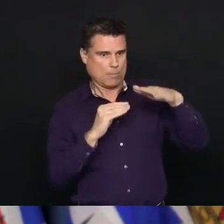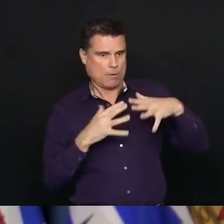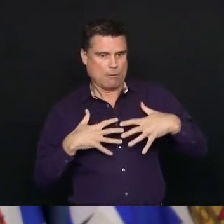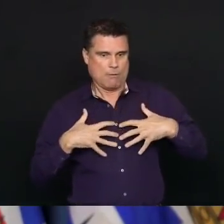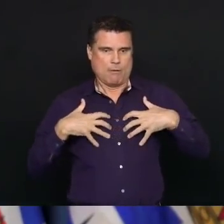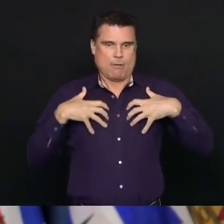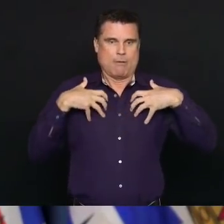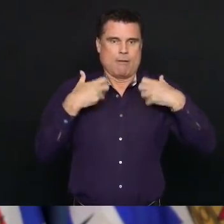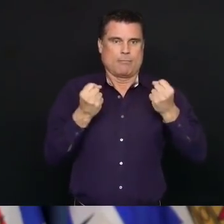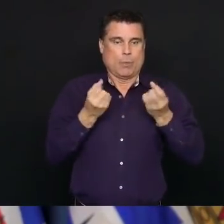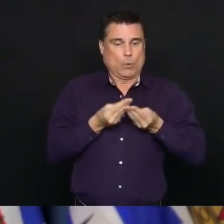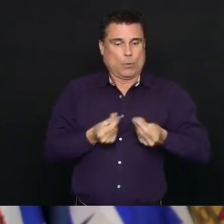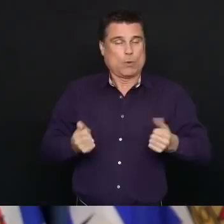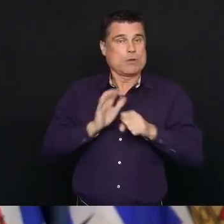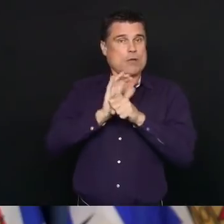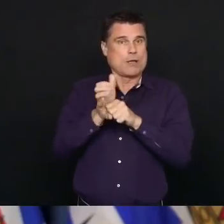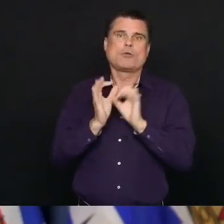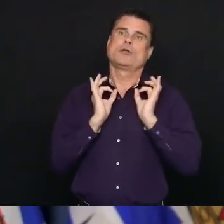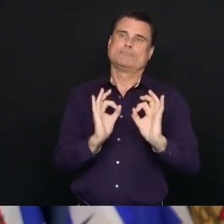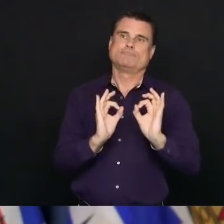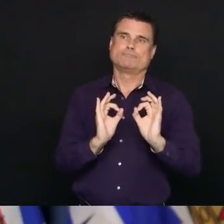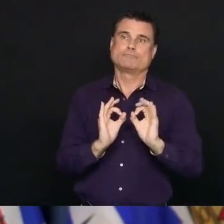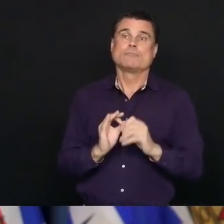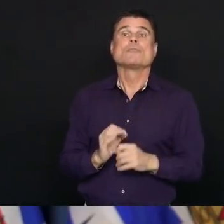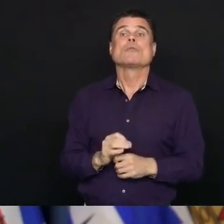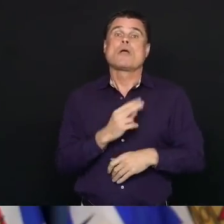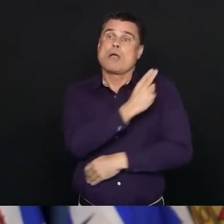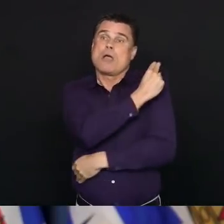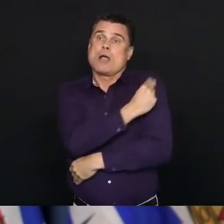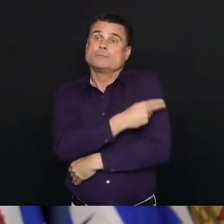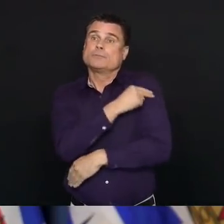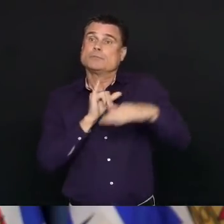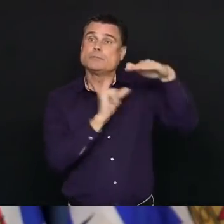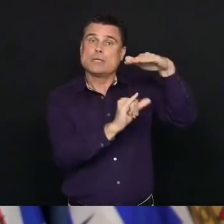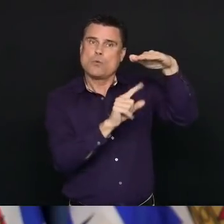I think as we continue to say. There's 132 people in the hospital.